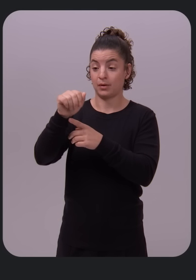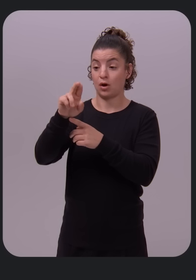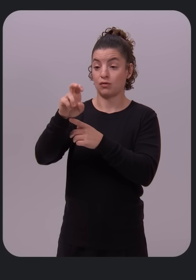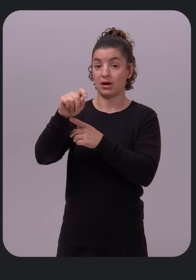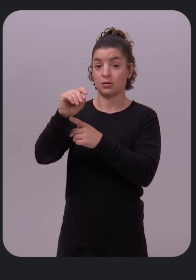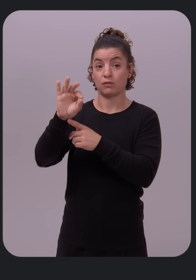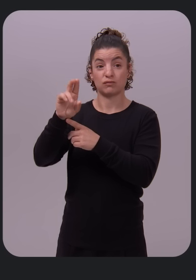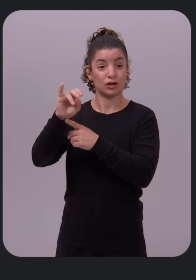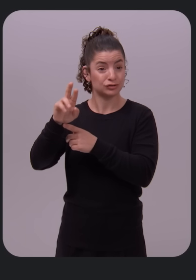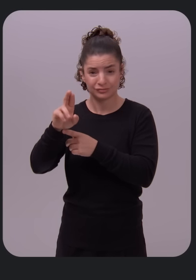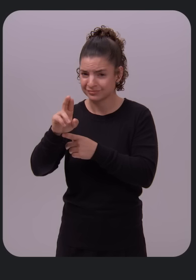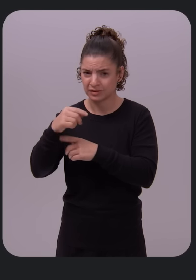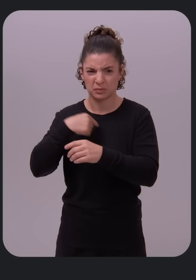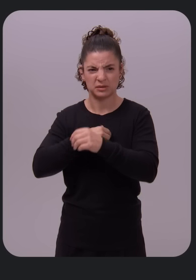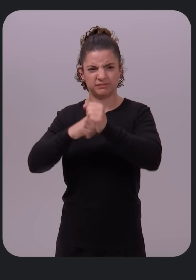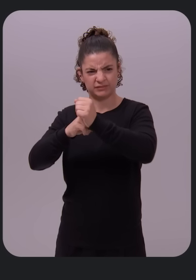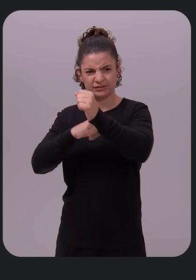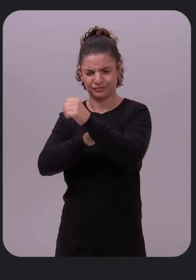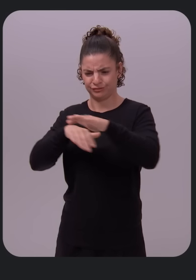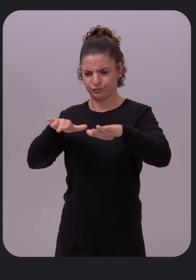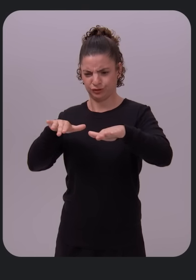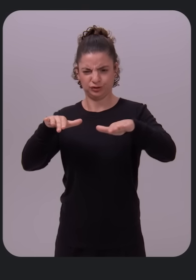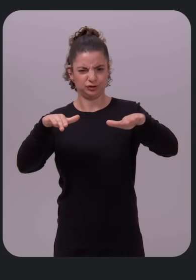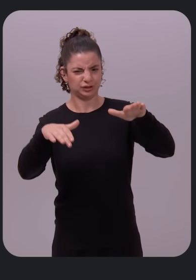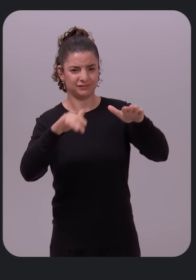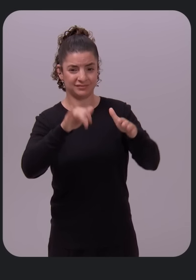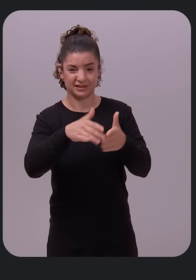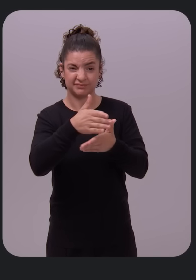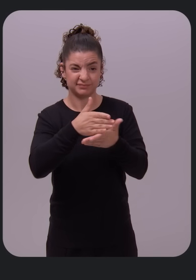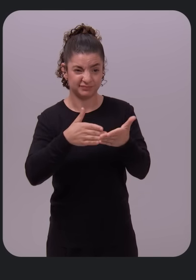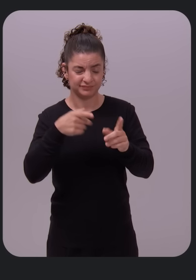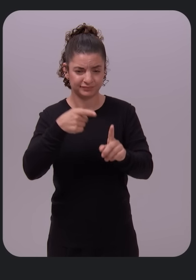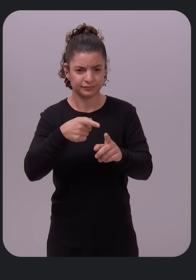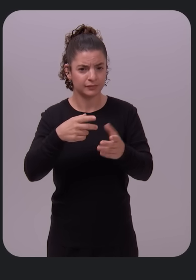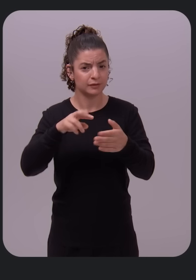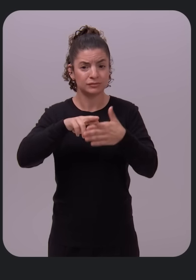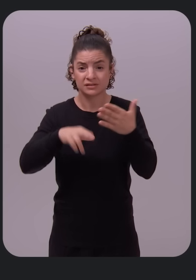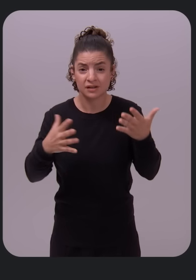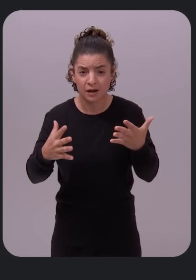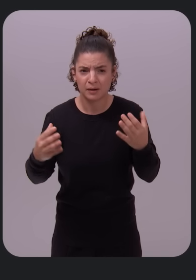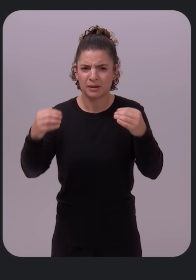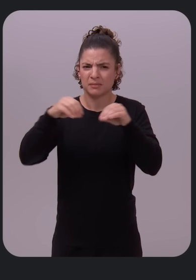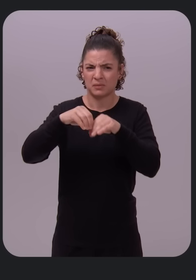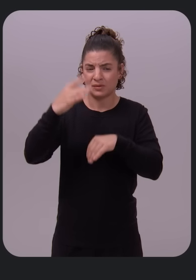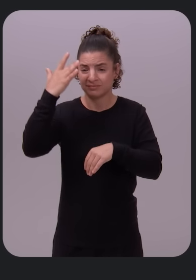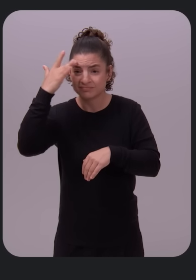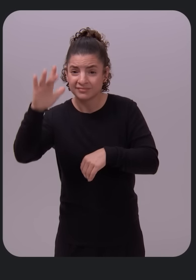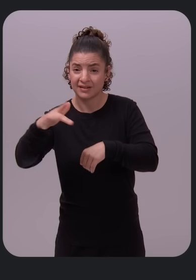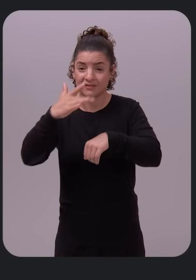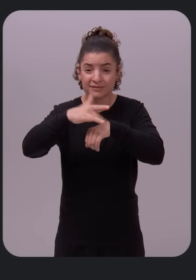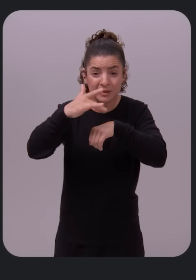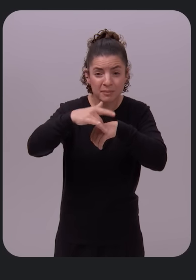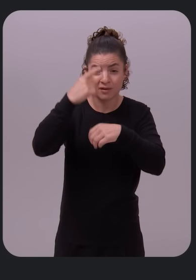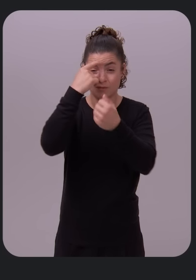we have fundamentally shifted the frontier itself. The result-- more intelligence available for everyone,